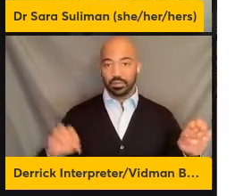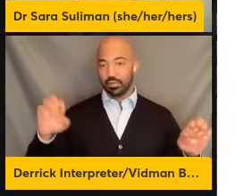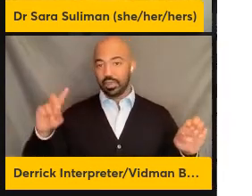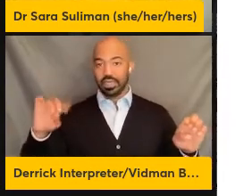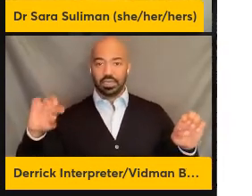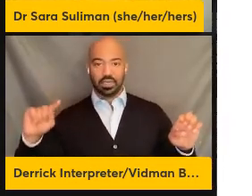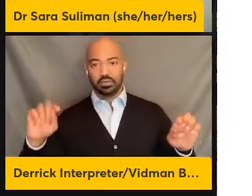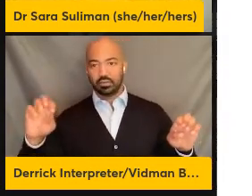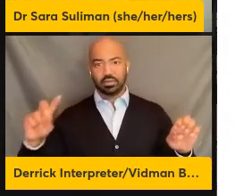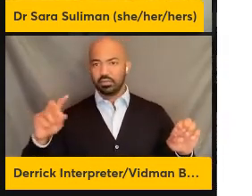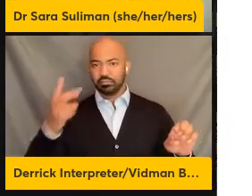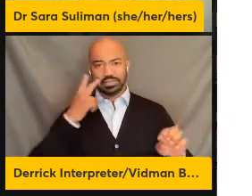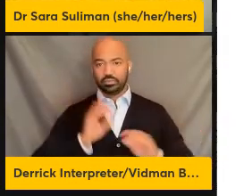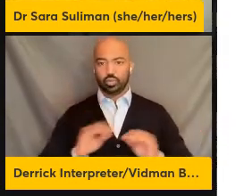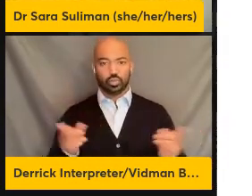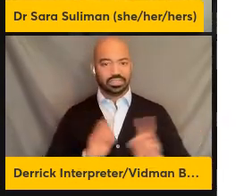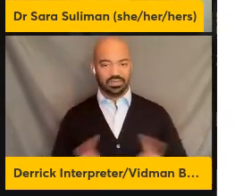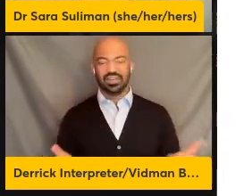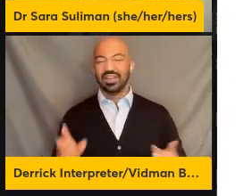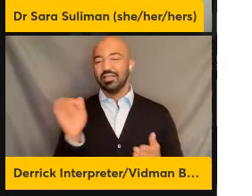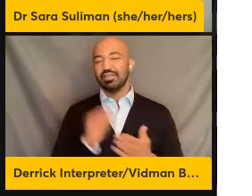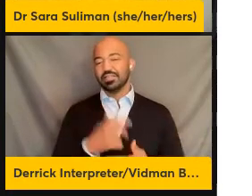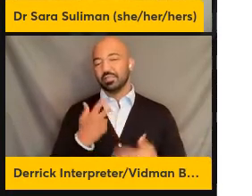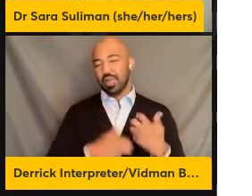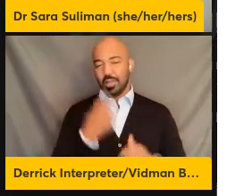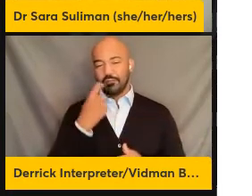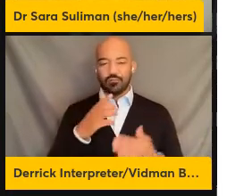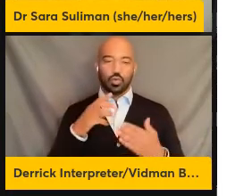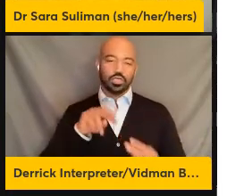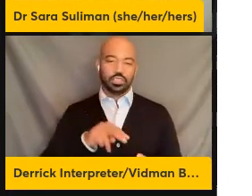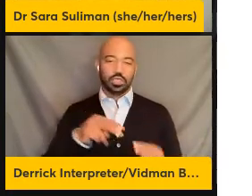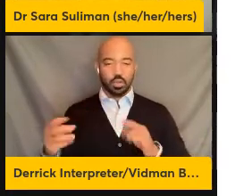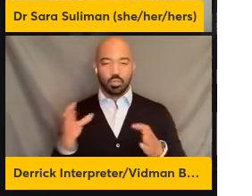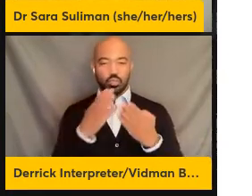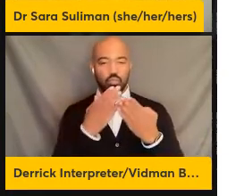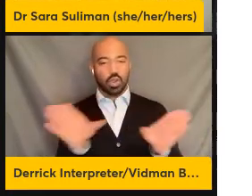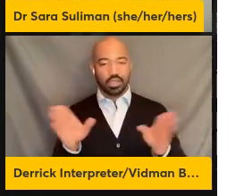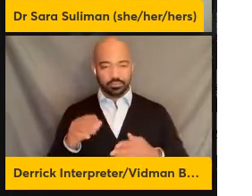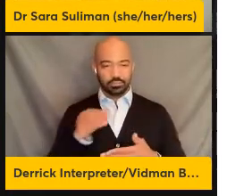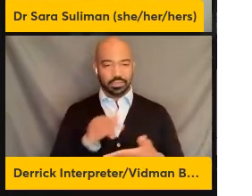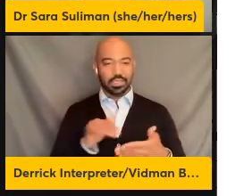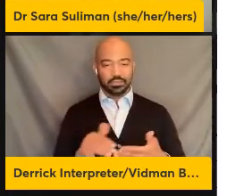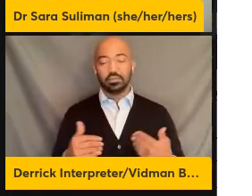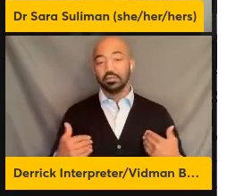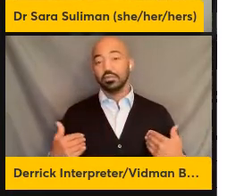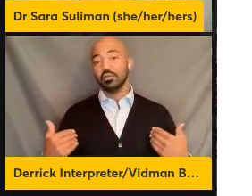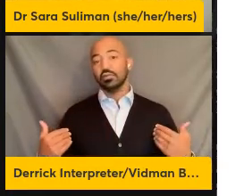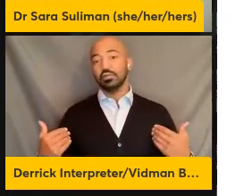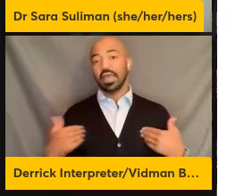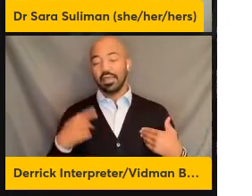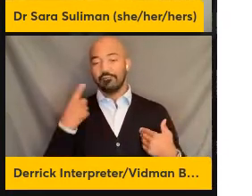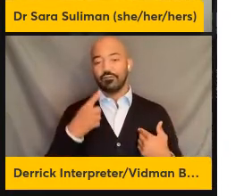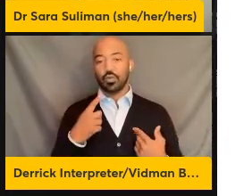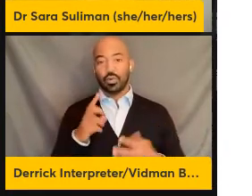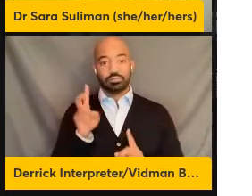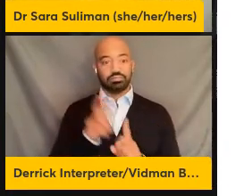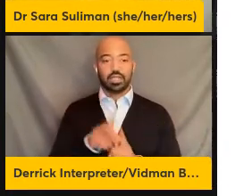problem in genome wide association studies. It's very difficult to link the variants to Gene transcripts. So then I looked into